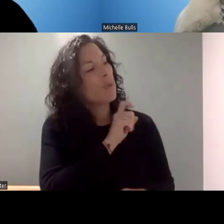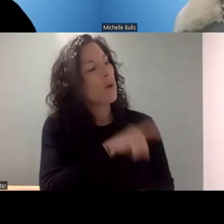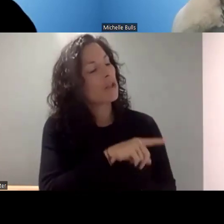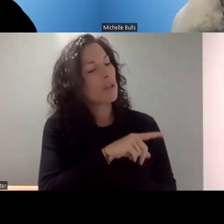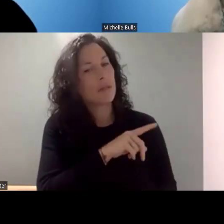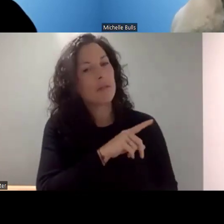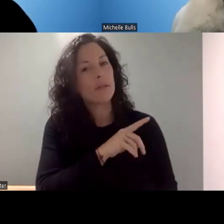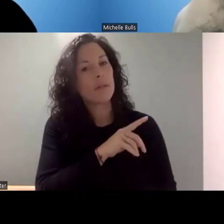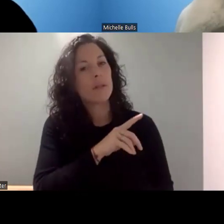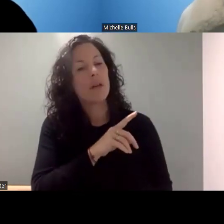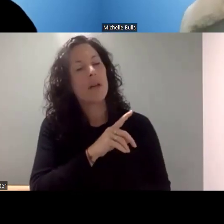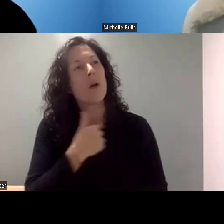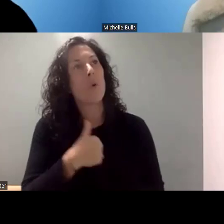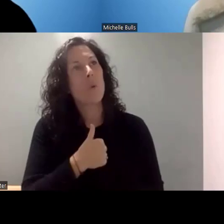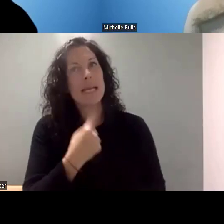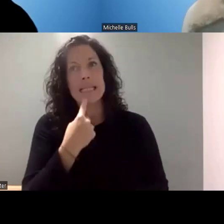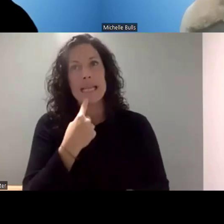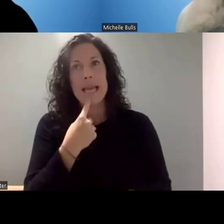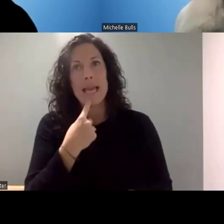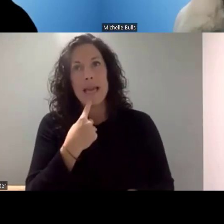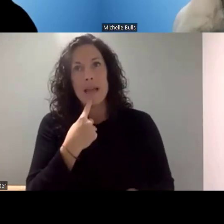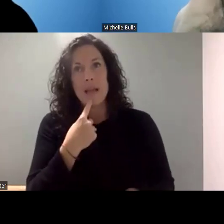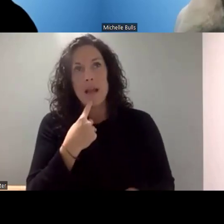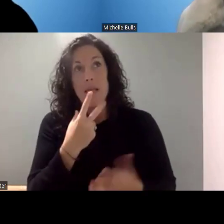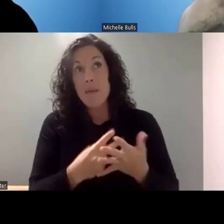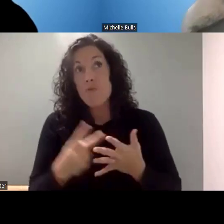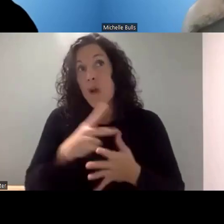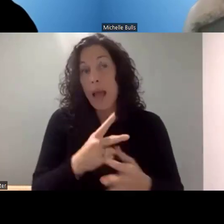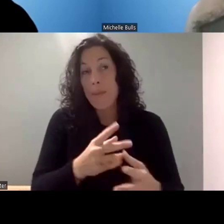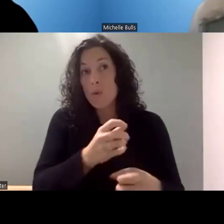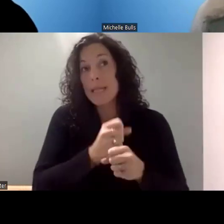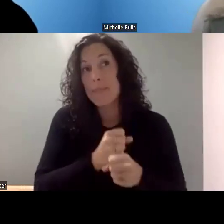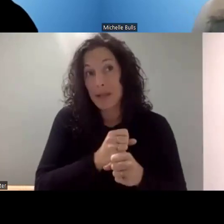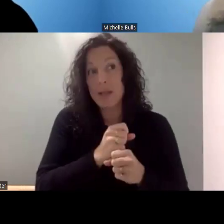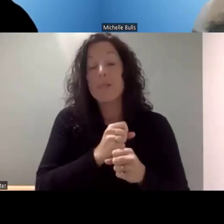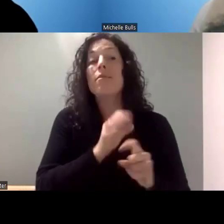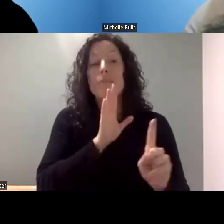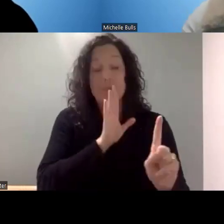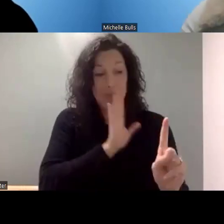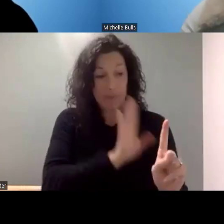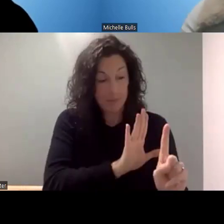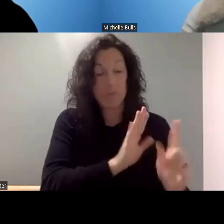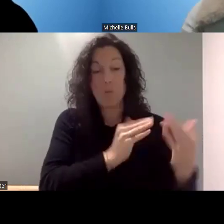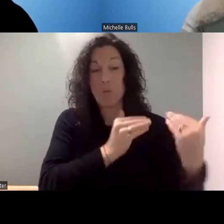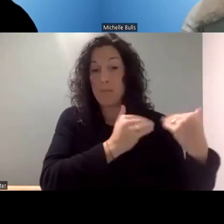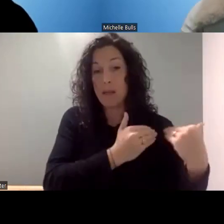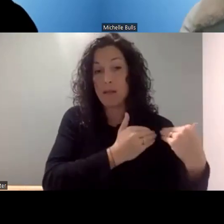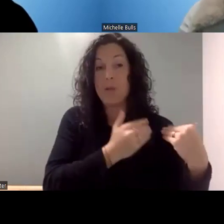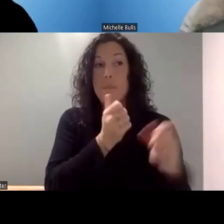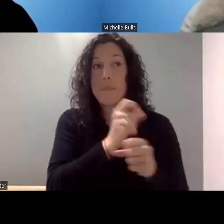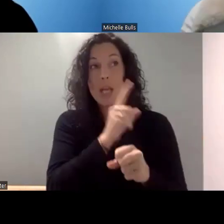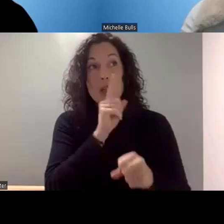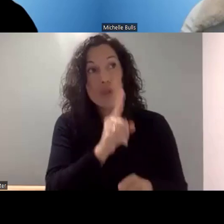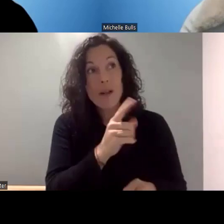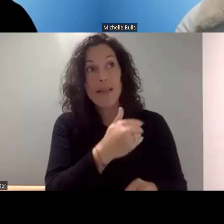where we stated that the prime recipient is responsible, of course, for making sure that they have an audit.